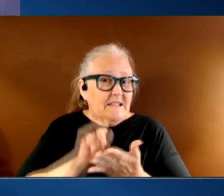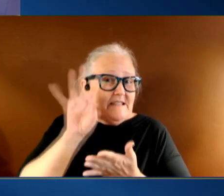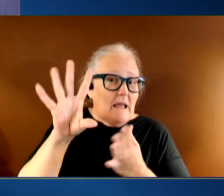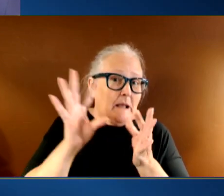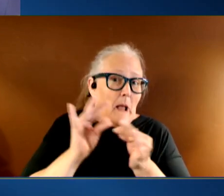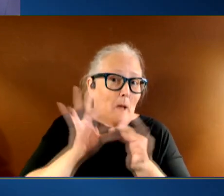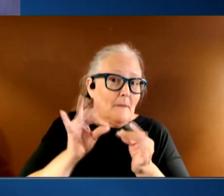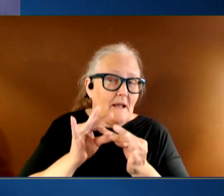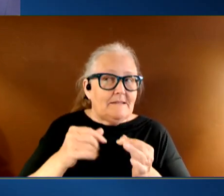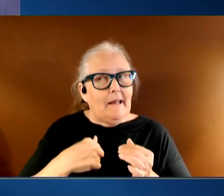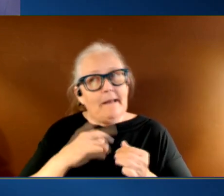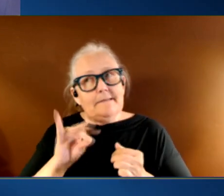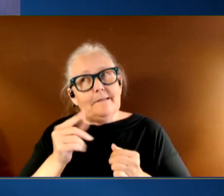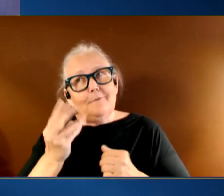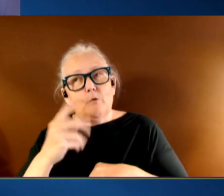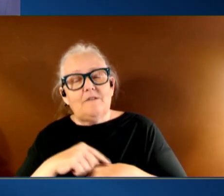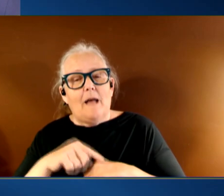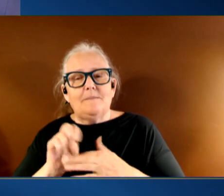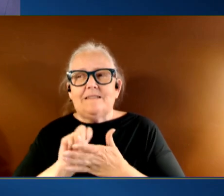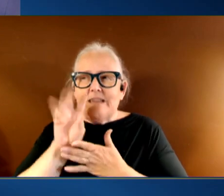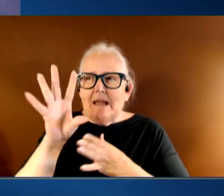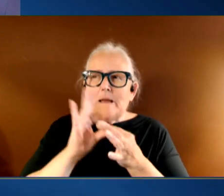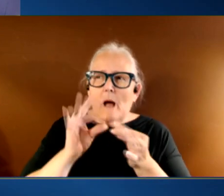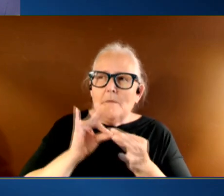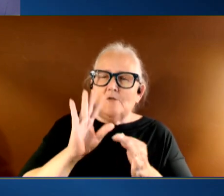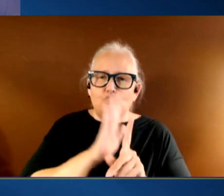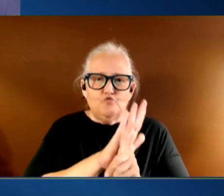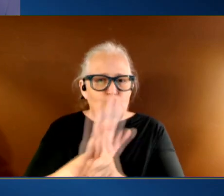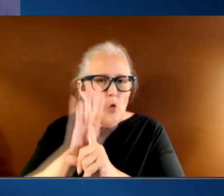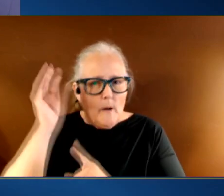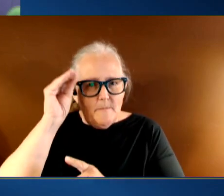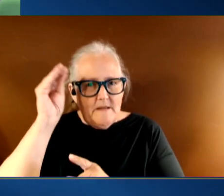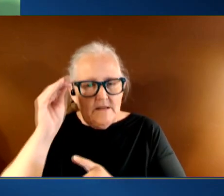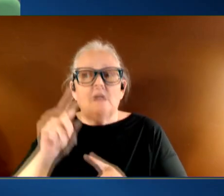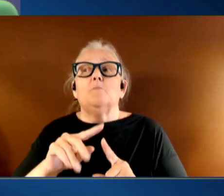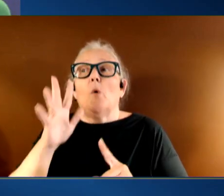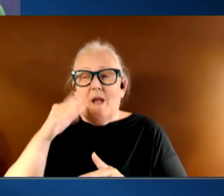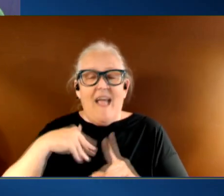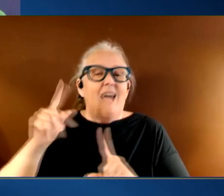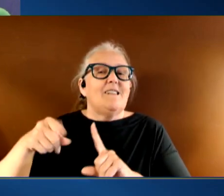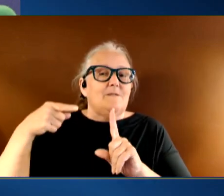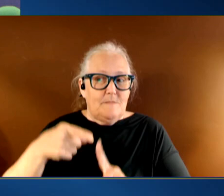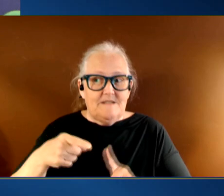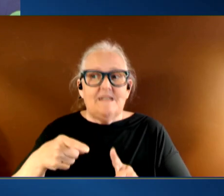But there will be a specific section that is going to also measure time to first opioid,